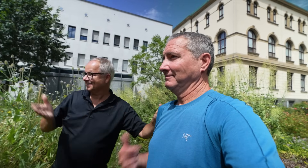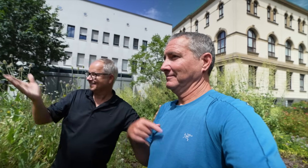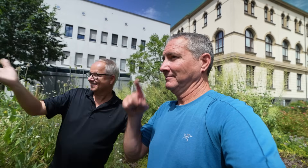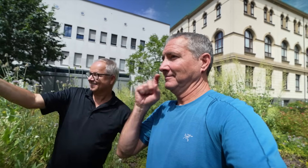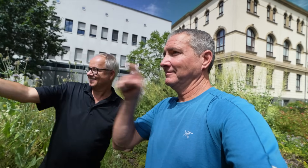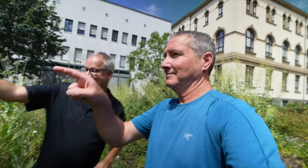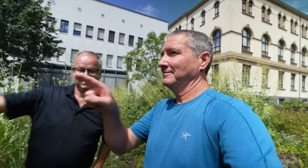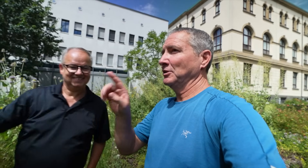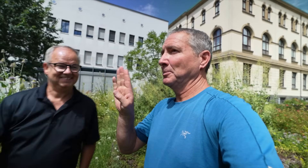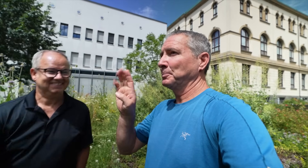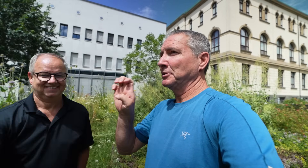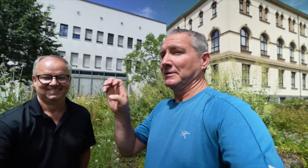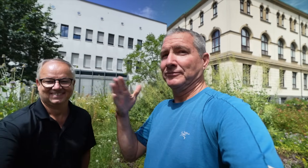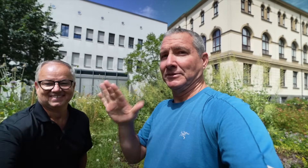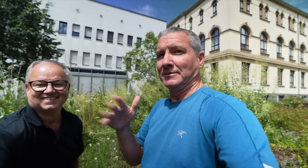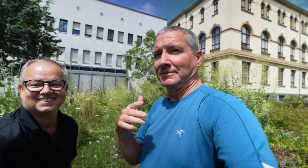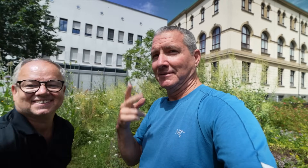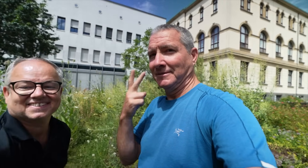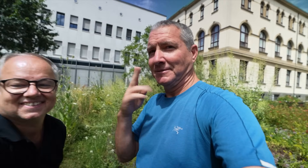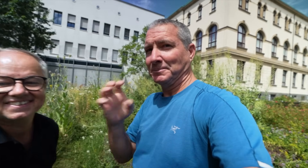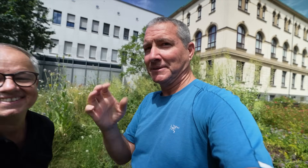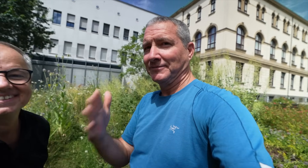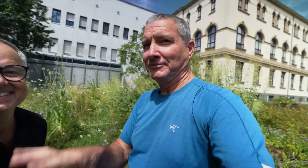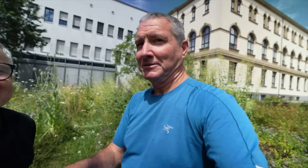I’ve already spotted a bee.